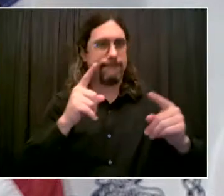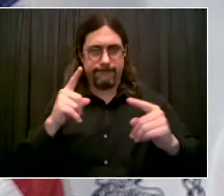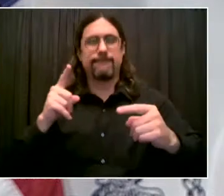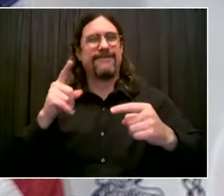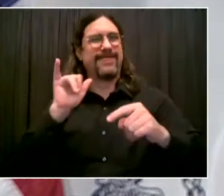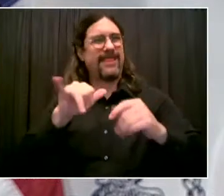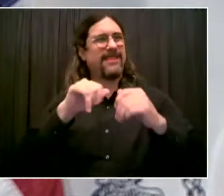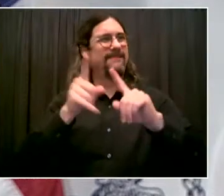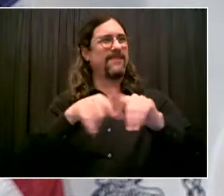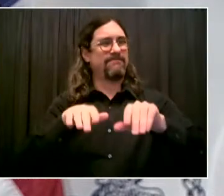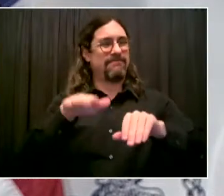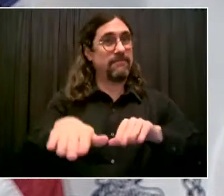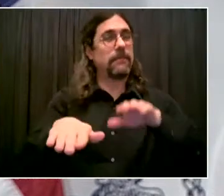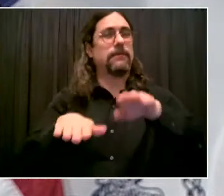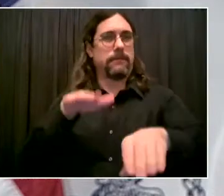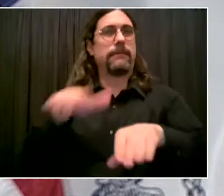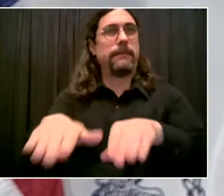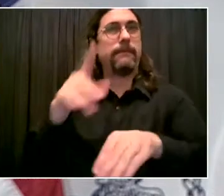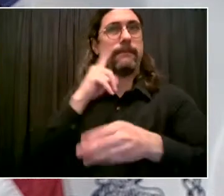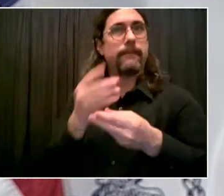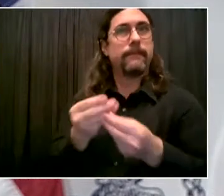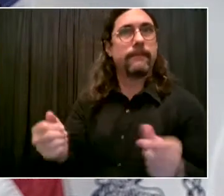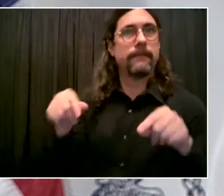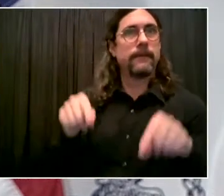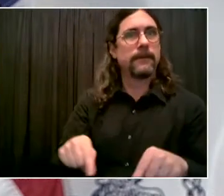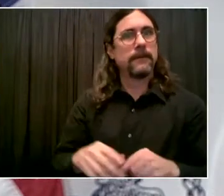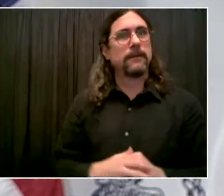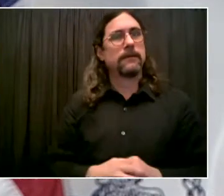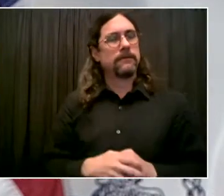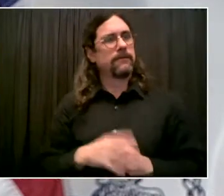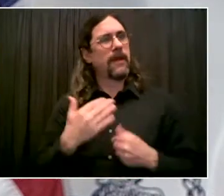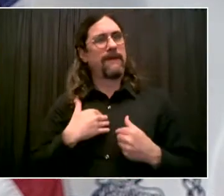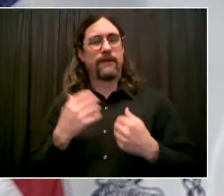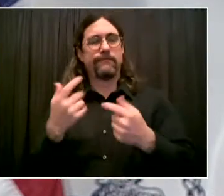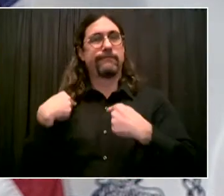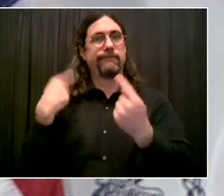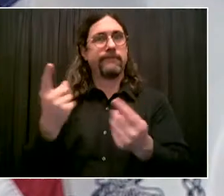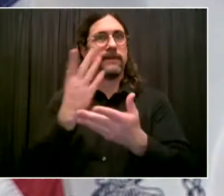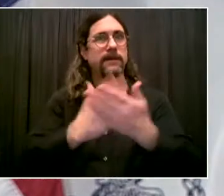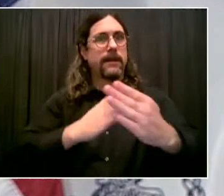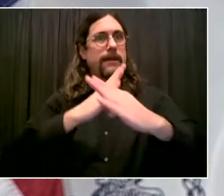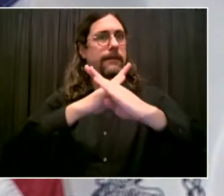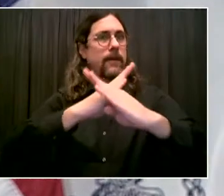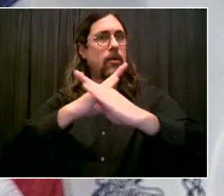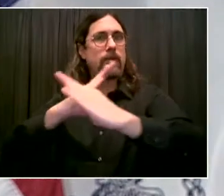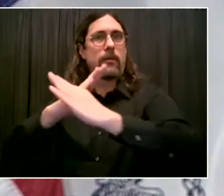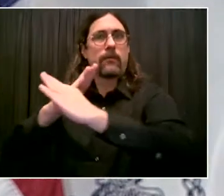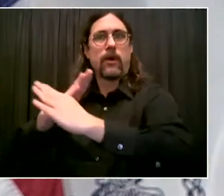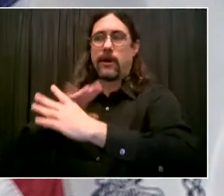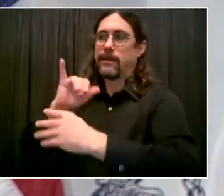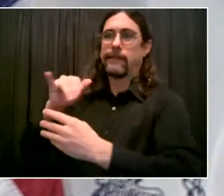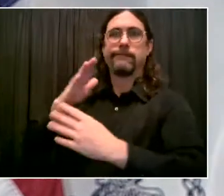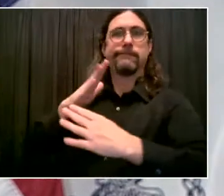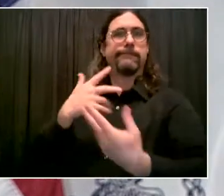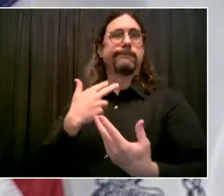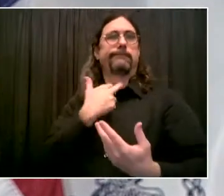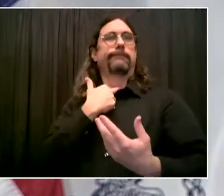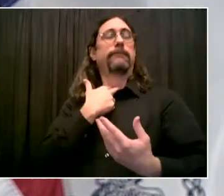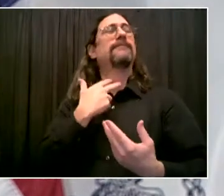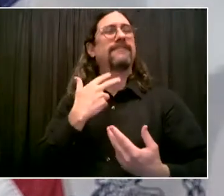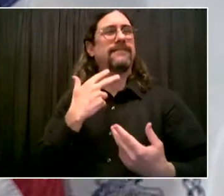WORKING OF